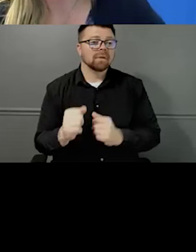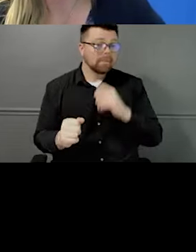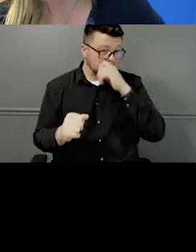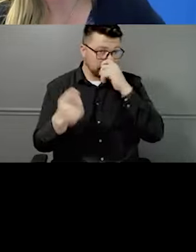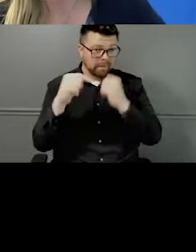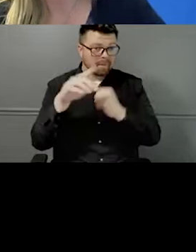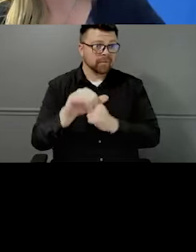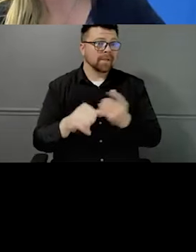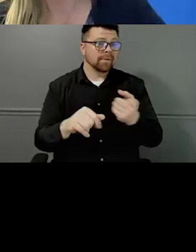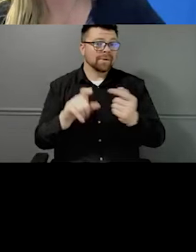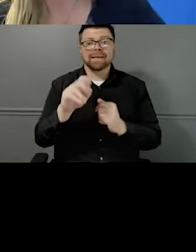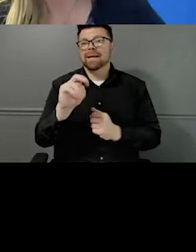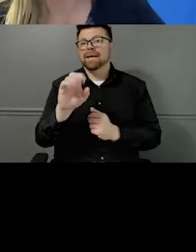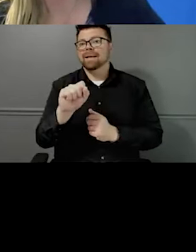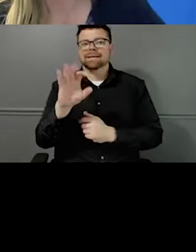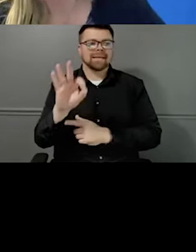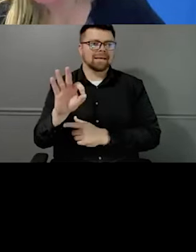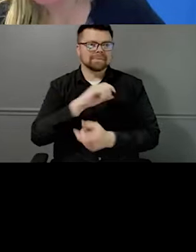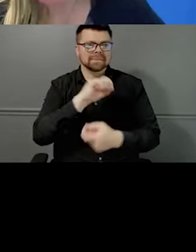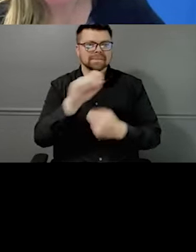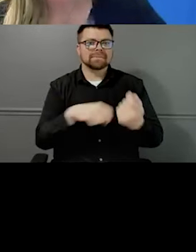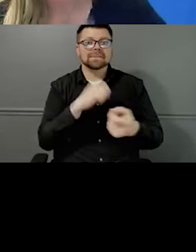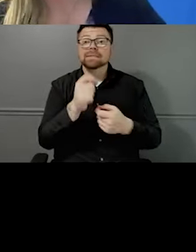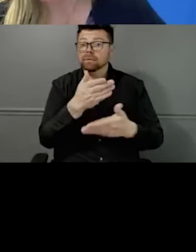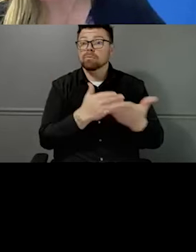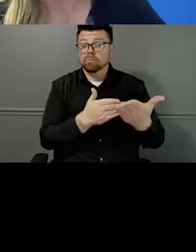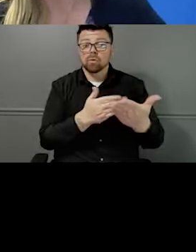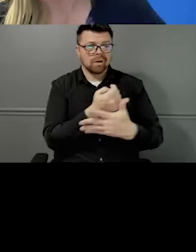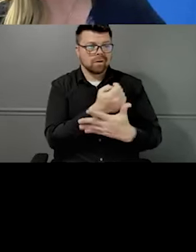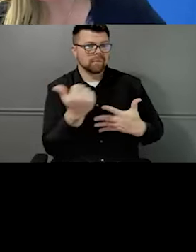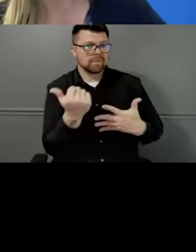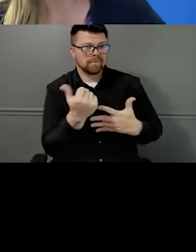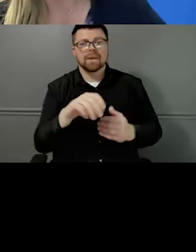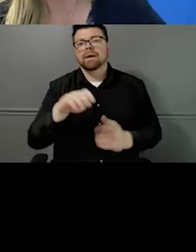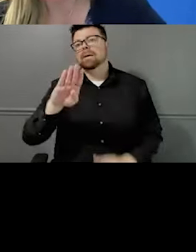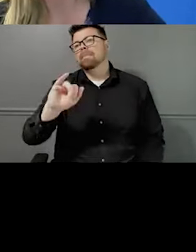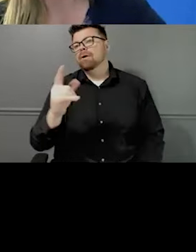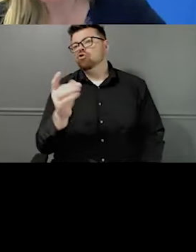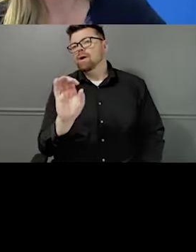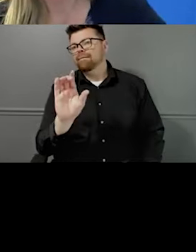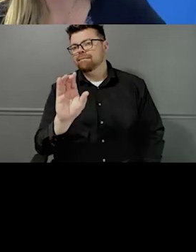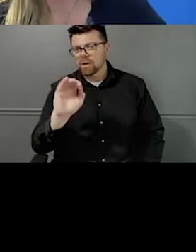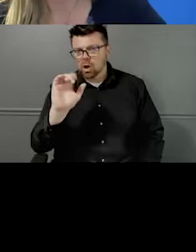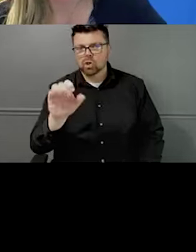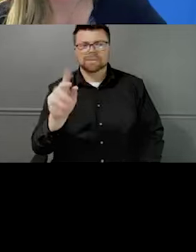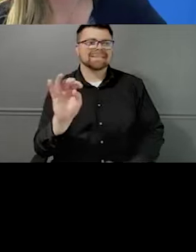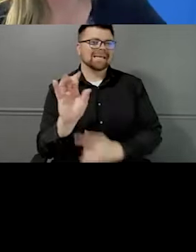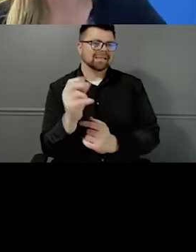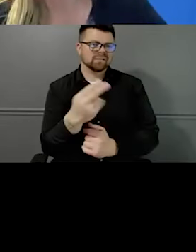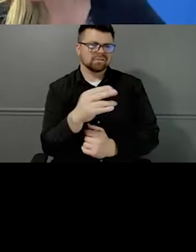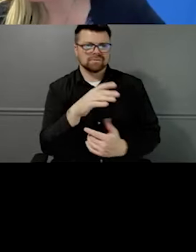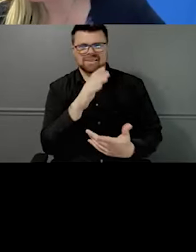an NSF-specific part of the biographical sketch that was not of interest to other agencies,